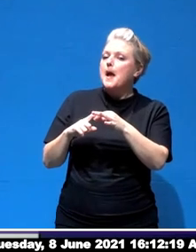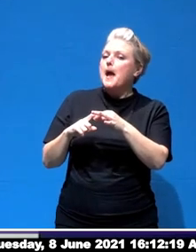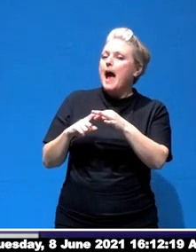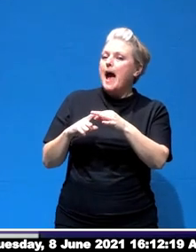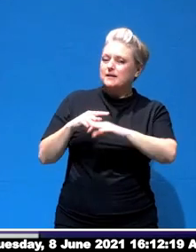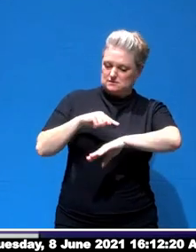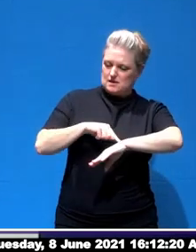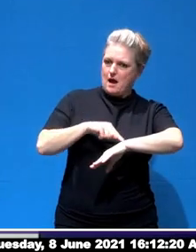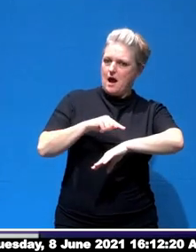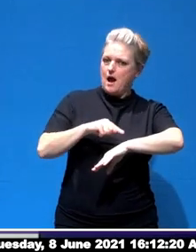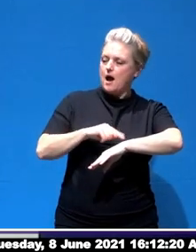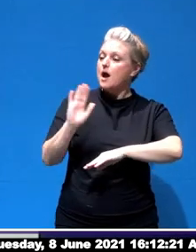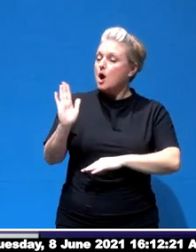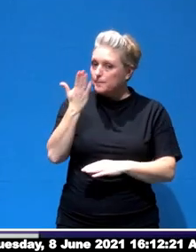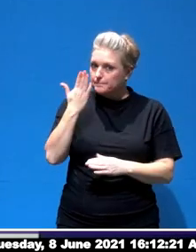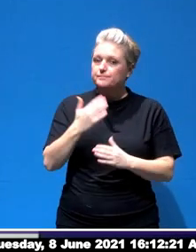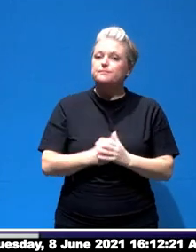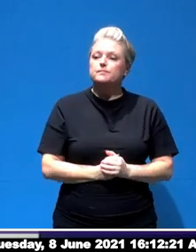COMMISSIONER McEWIN: With all due respect, I'll conclude by putting it to